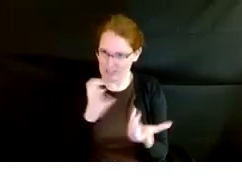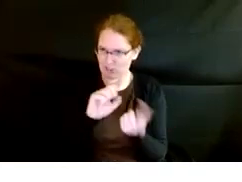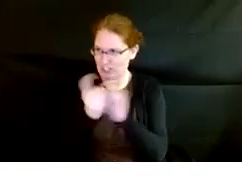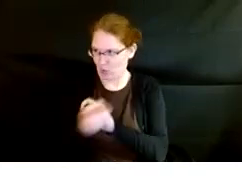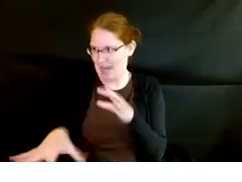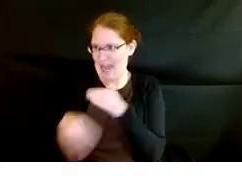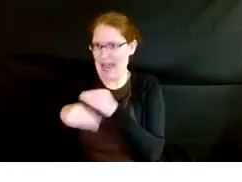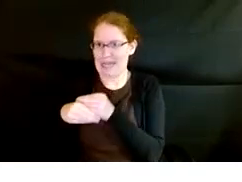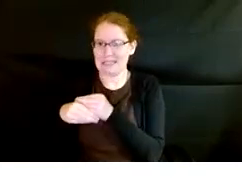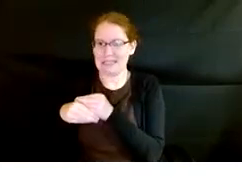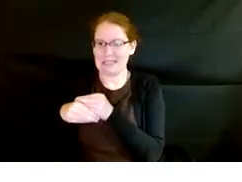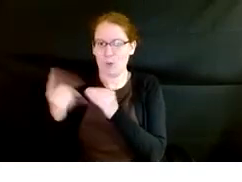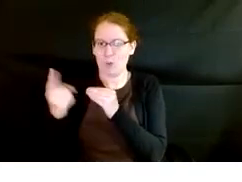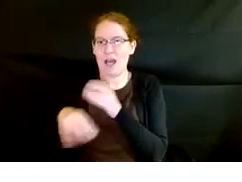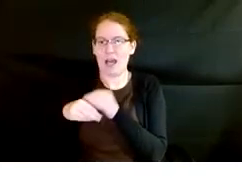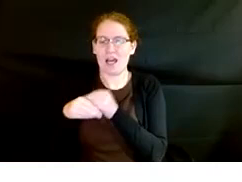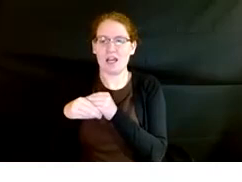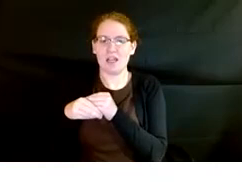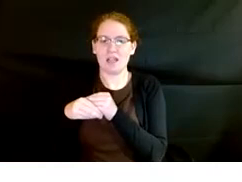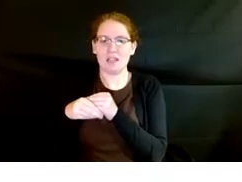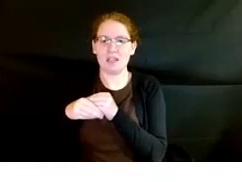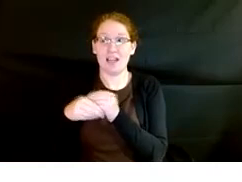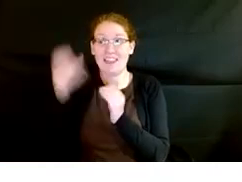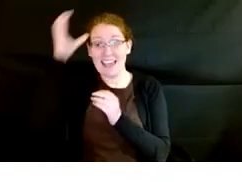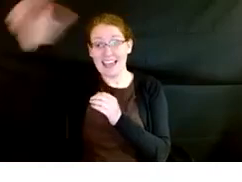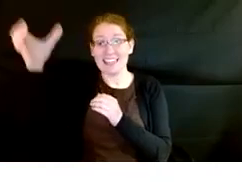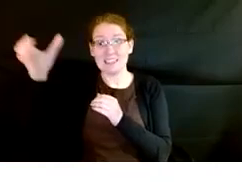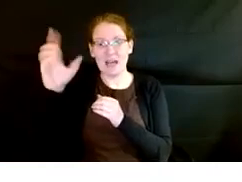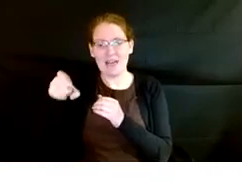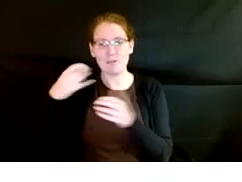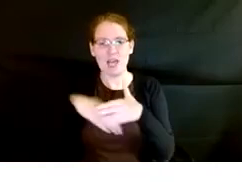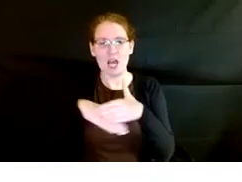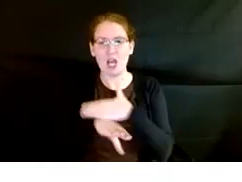uh was it was the key concept, there would have to be accommodations made during the assessment